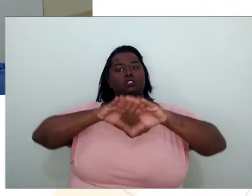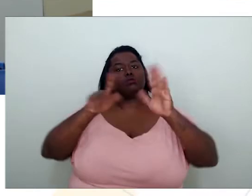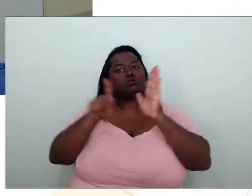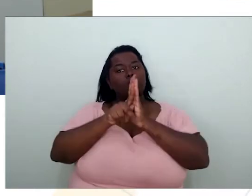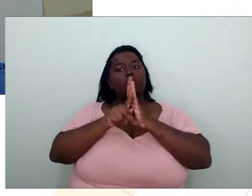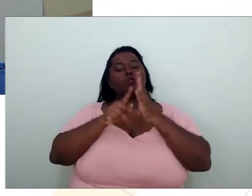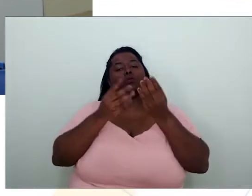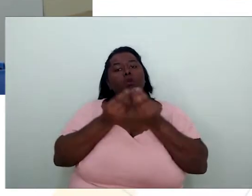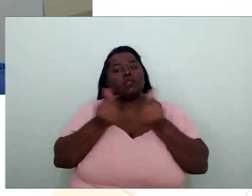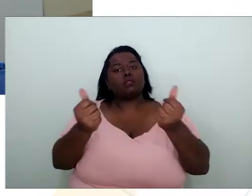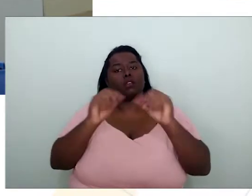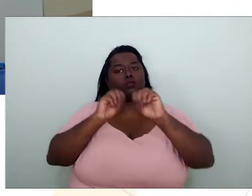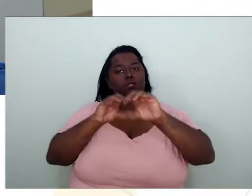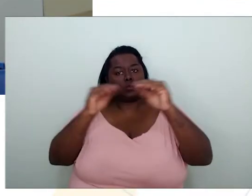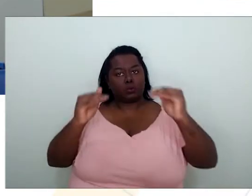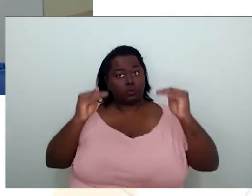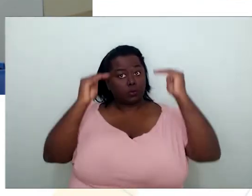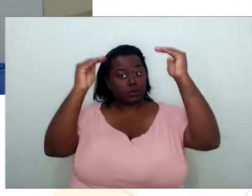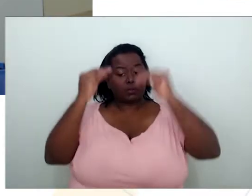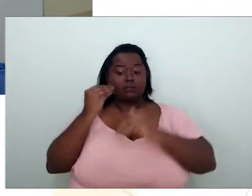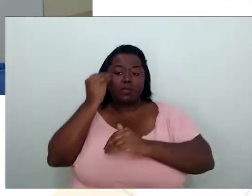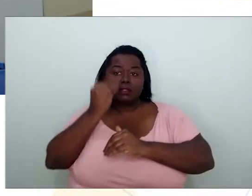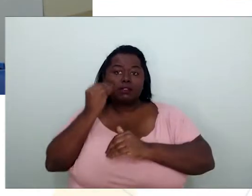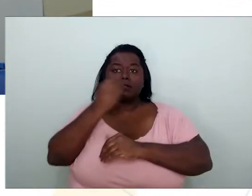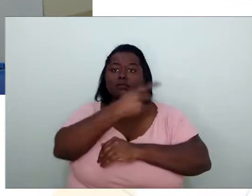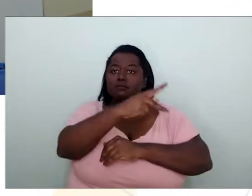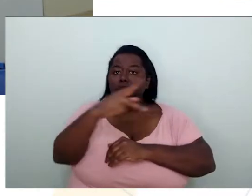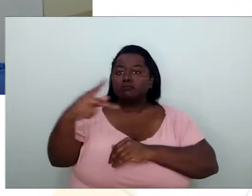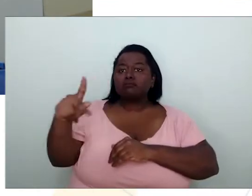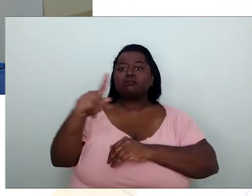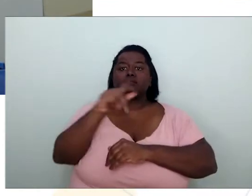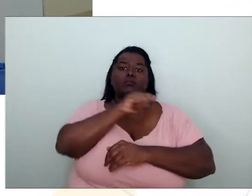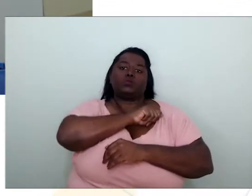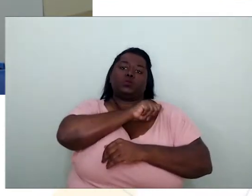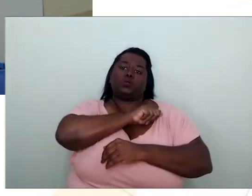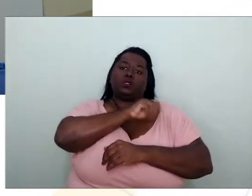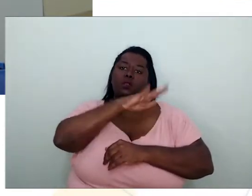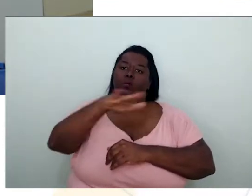quality educational experience to those who who need it for